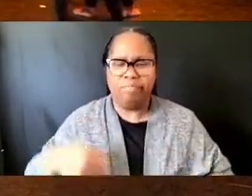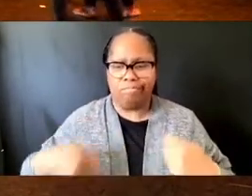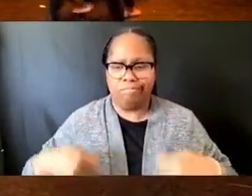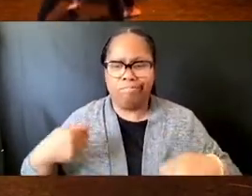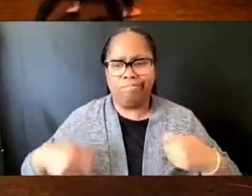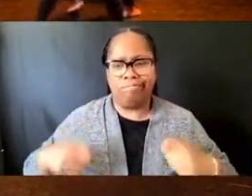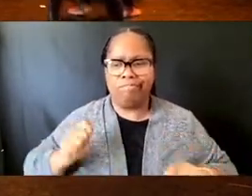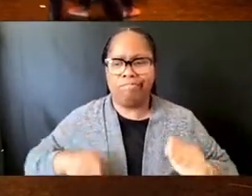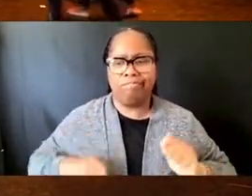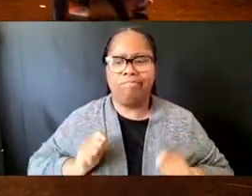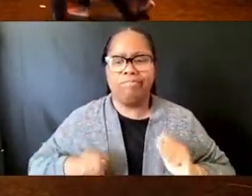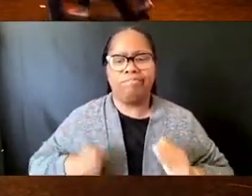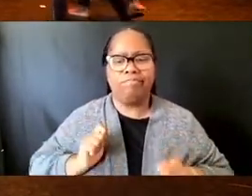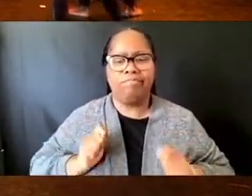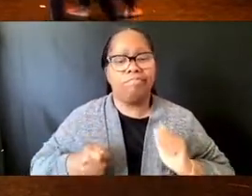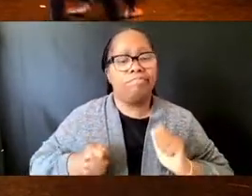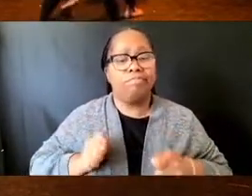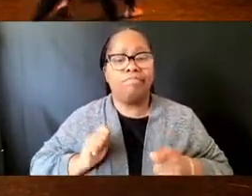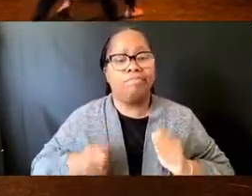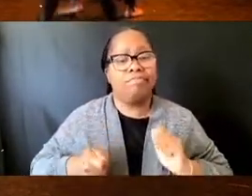(drums playing)